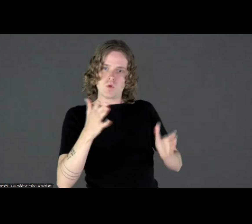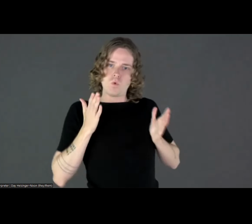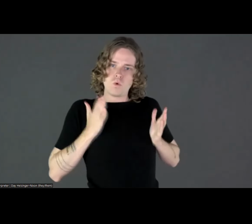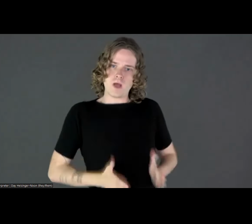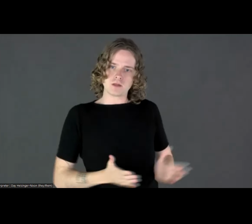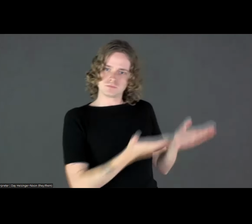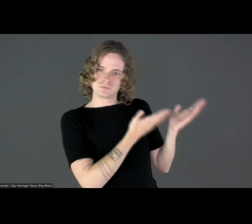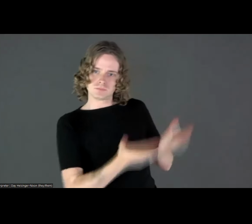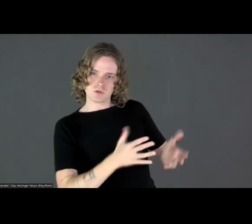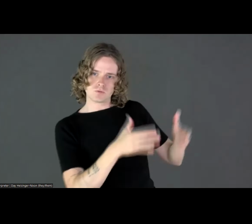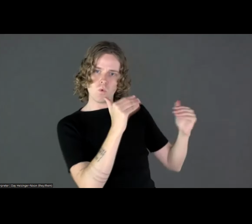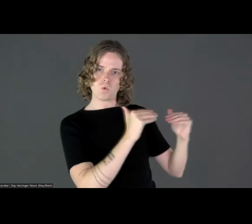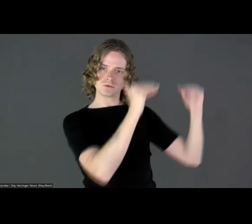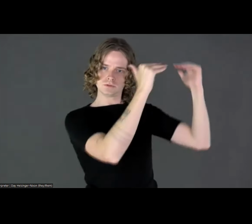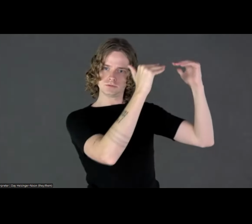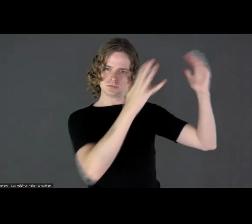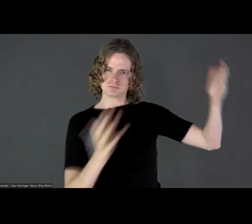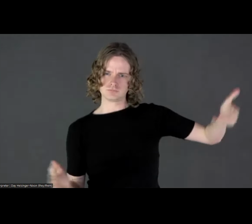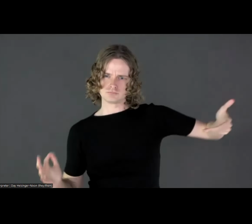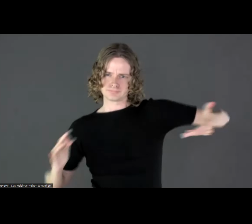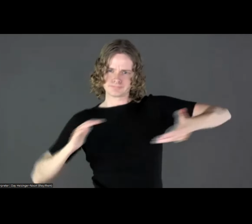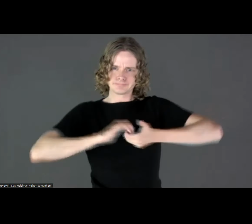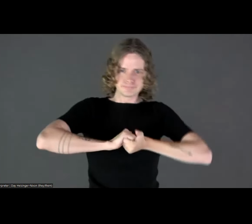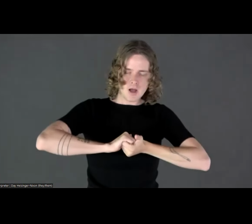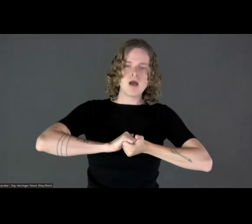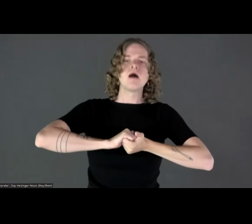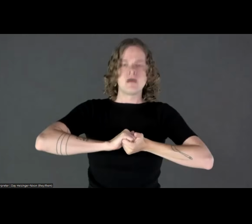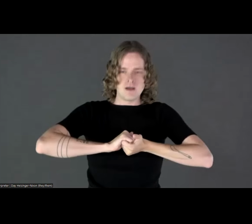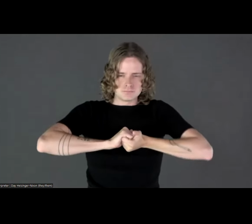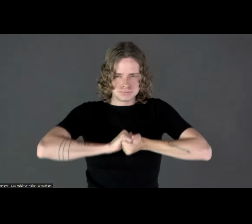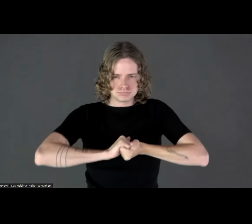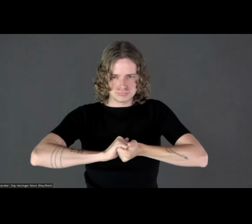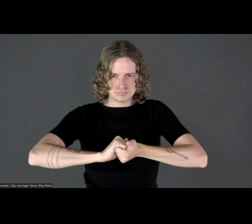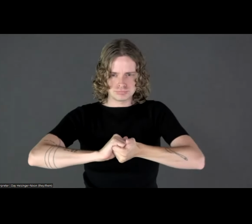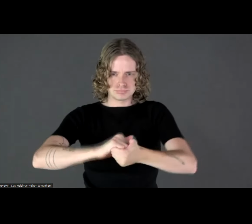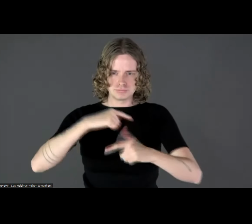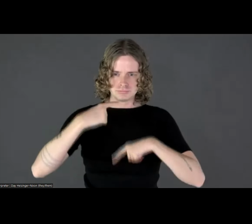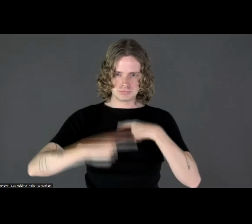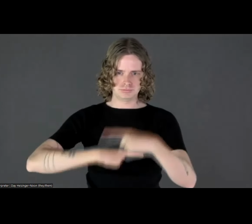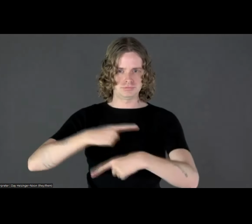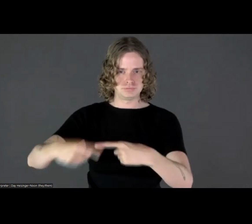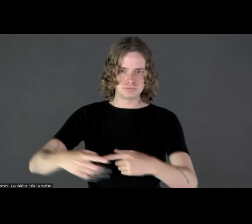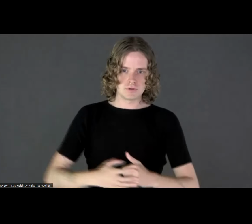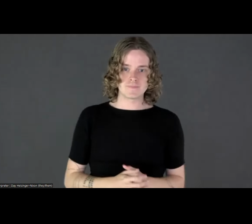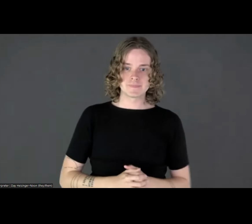Having a real understanding of this chapter is therefore essential for any individual or